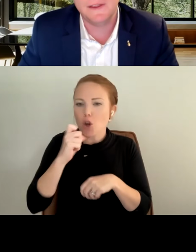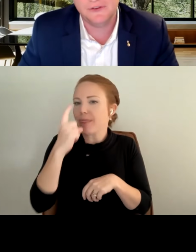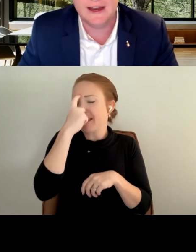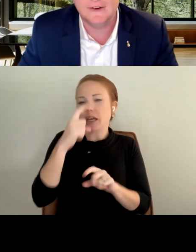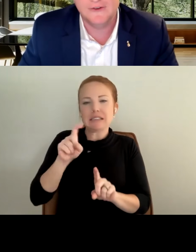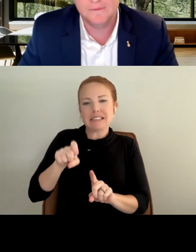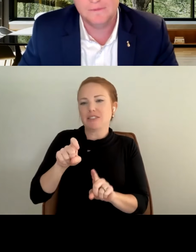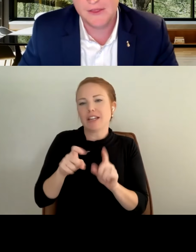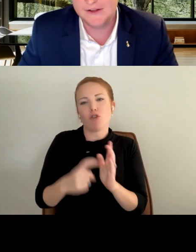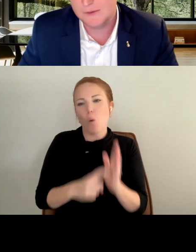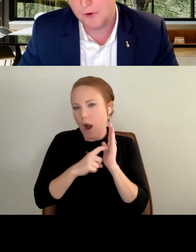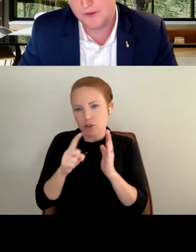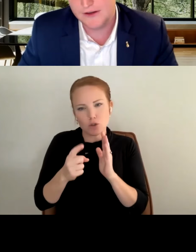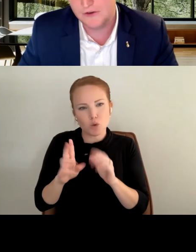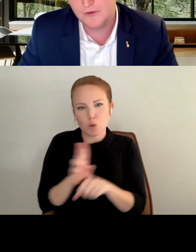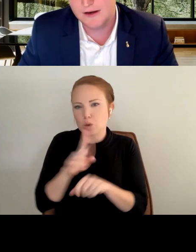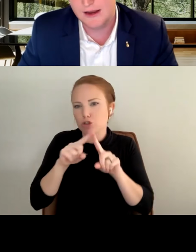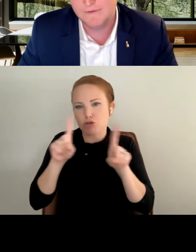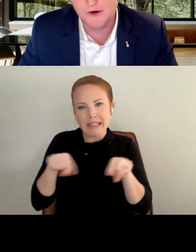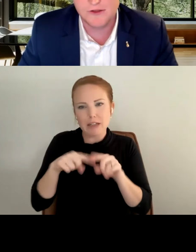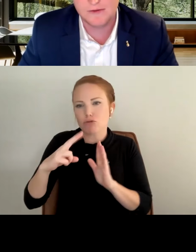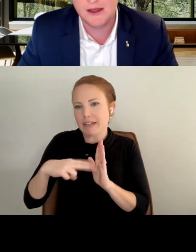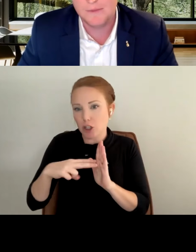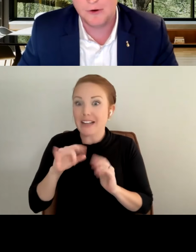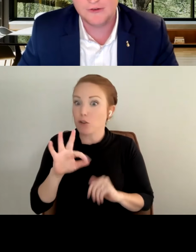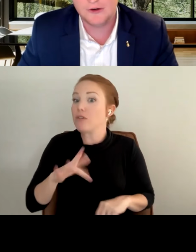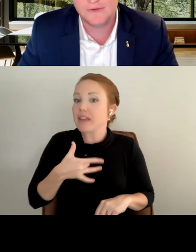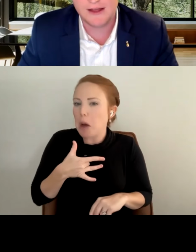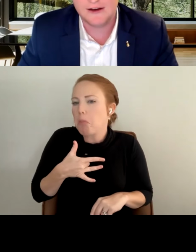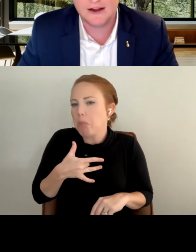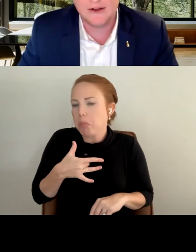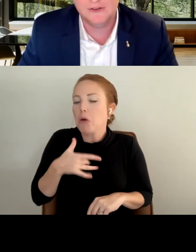at this stage. I think it's an important thing to do and if you're the purchaser of that technology